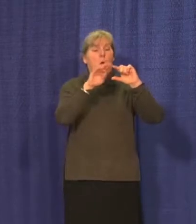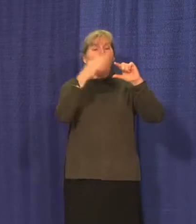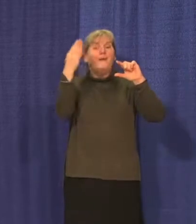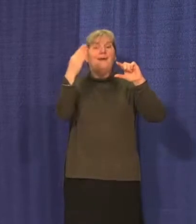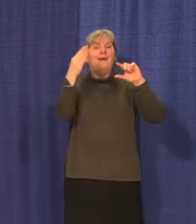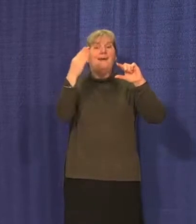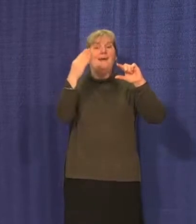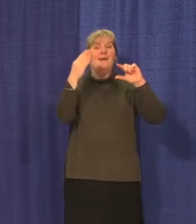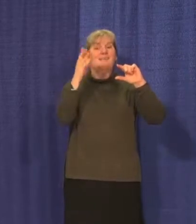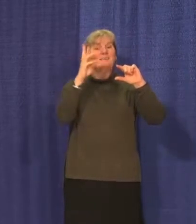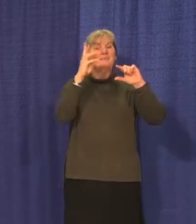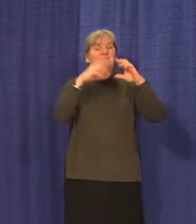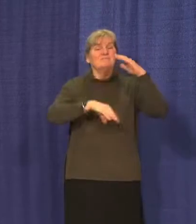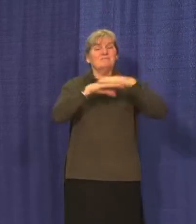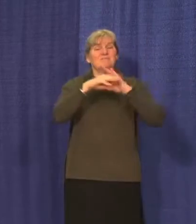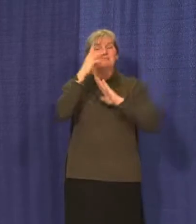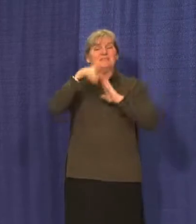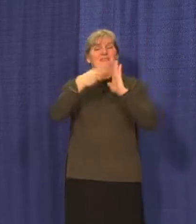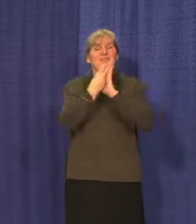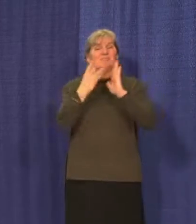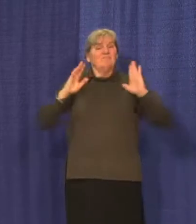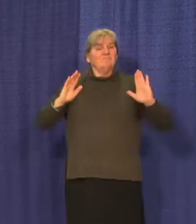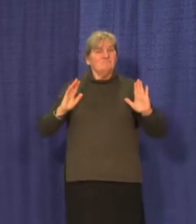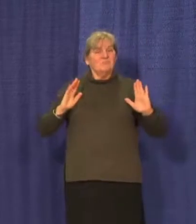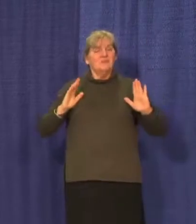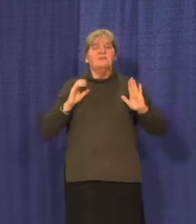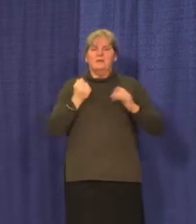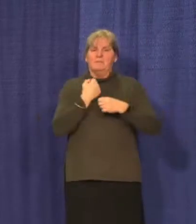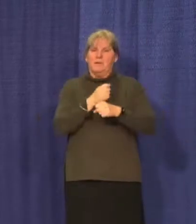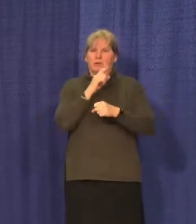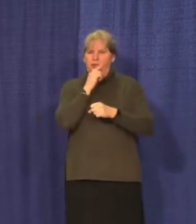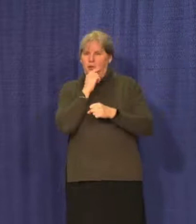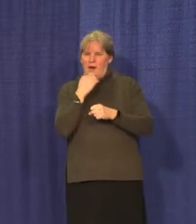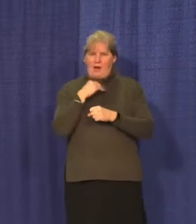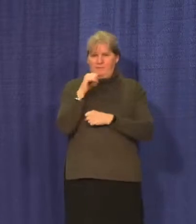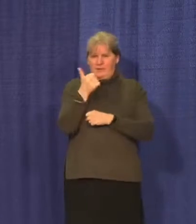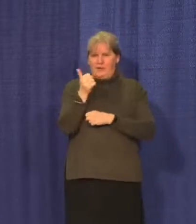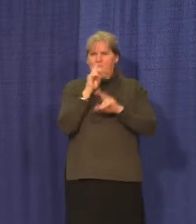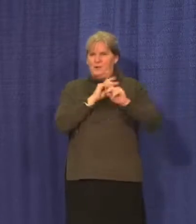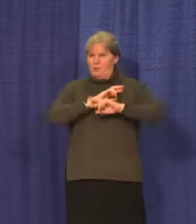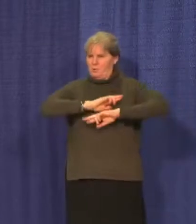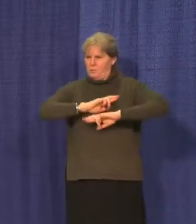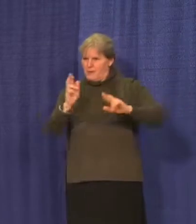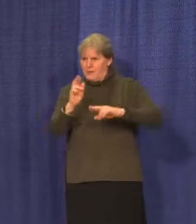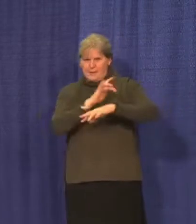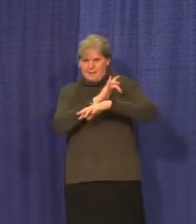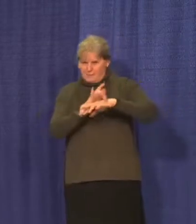open, they are only good for six hours. So we need to ensure that we have ten individuals ready to be